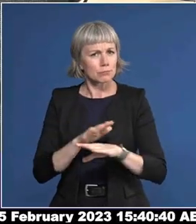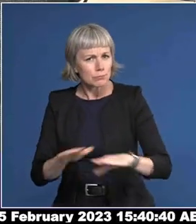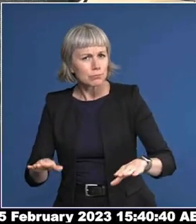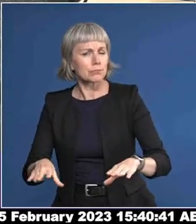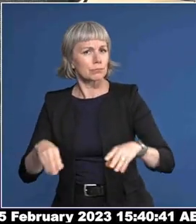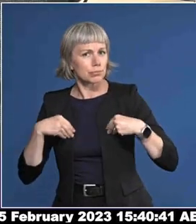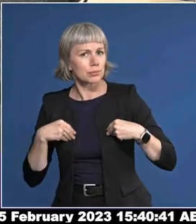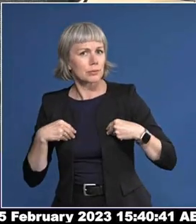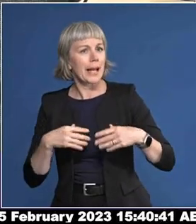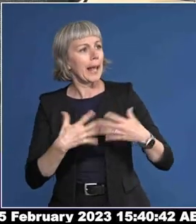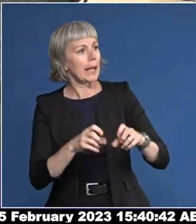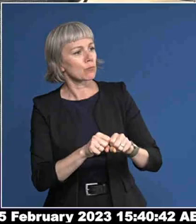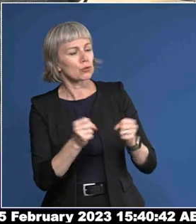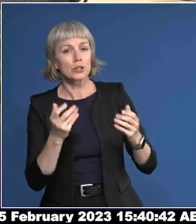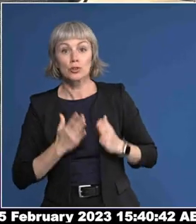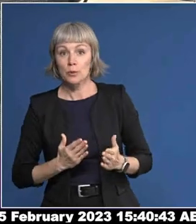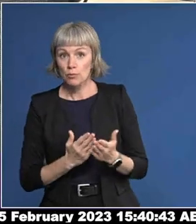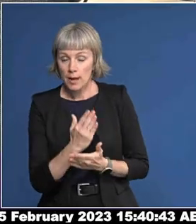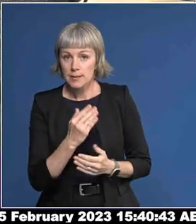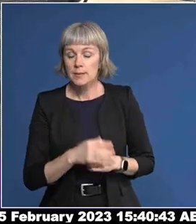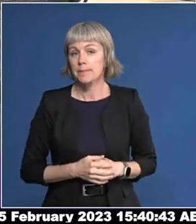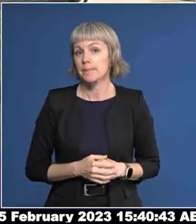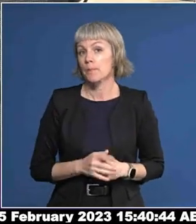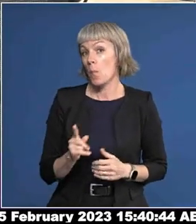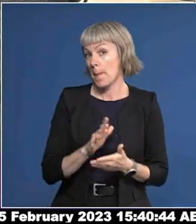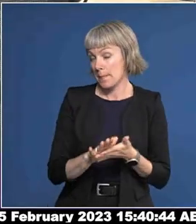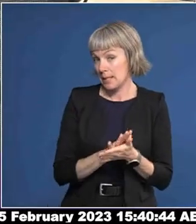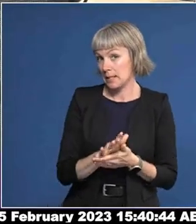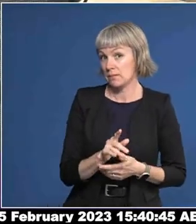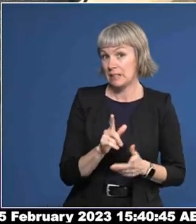The way that would work practically is if there is a breach and it's committed by a